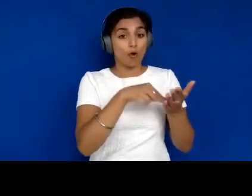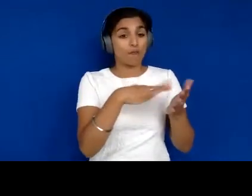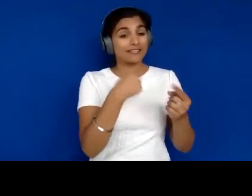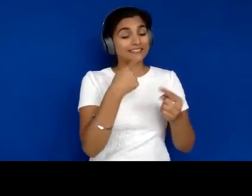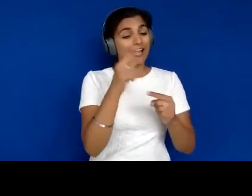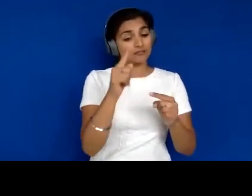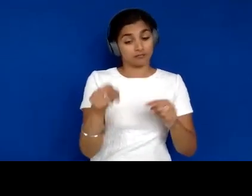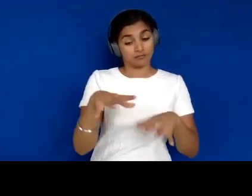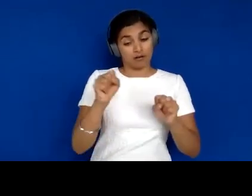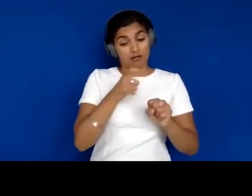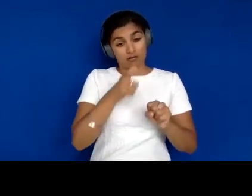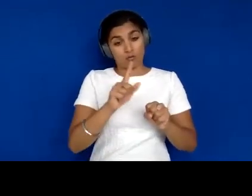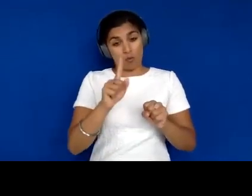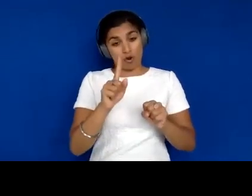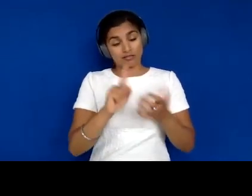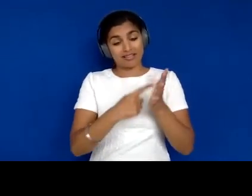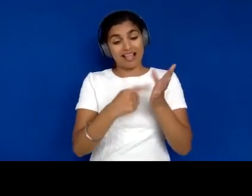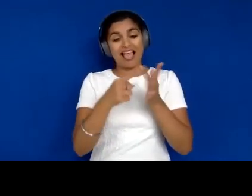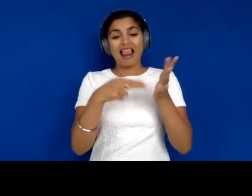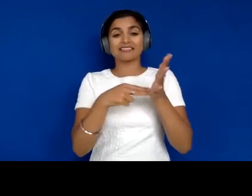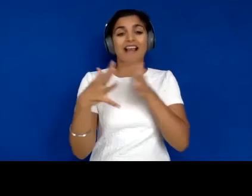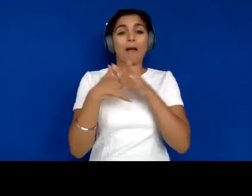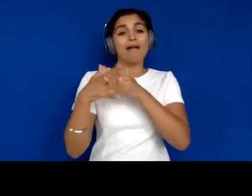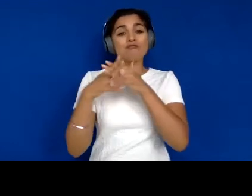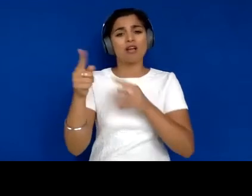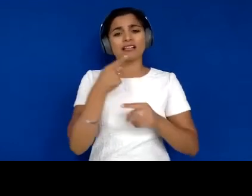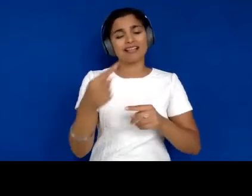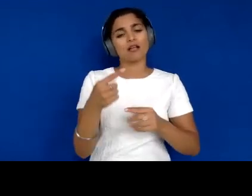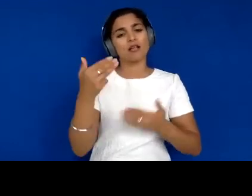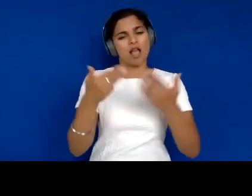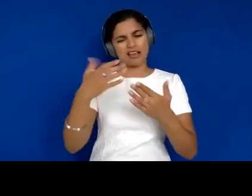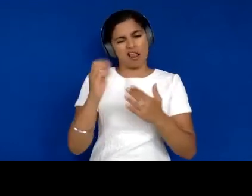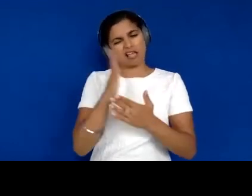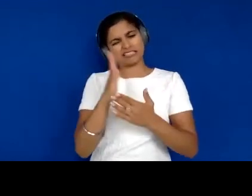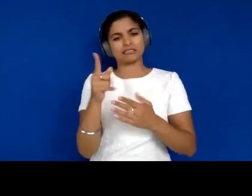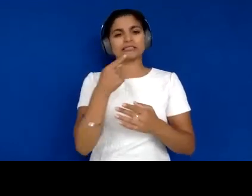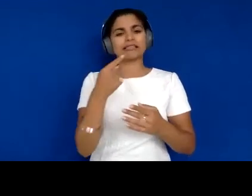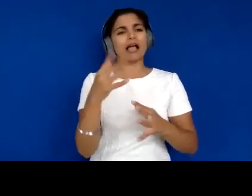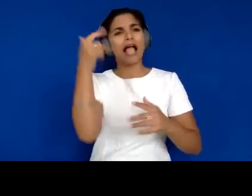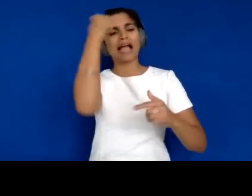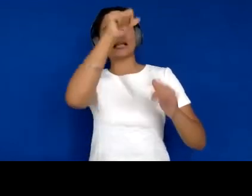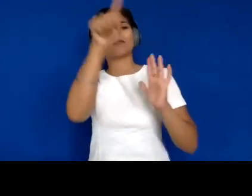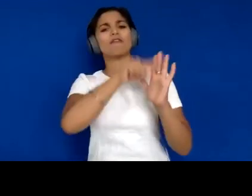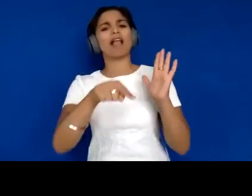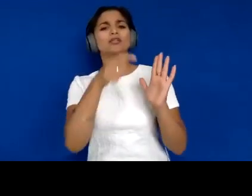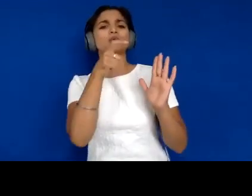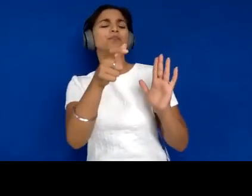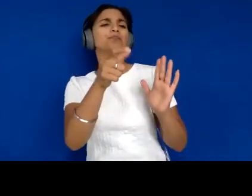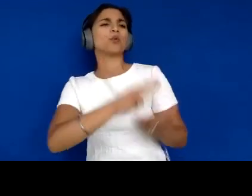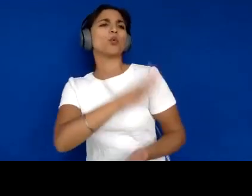as an academic reflection rather than a necessity it sounds cool in colonial